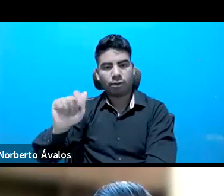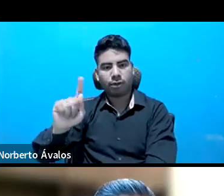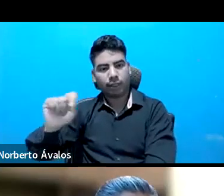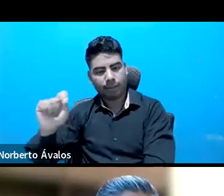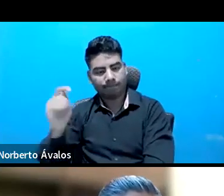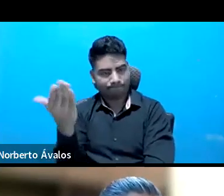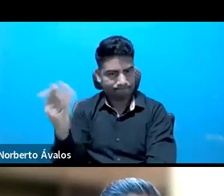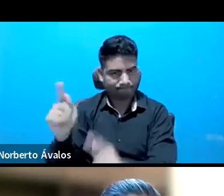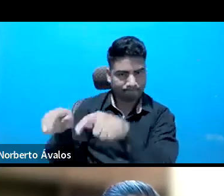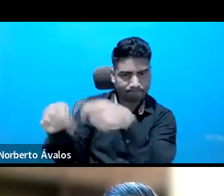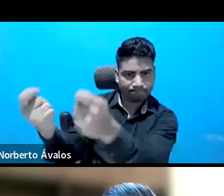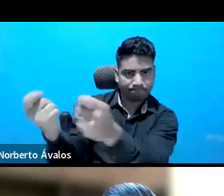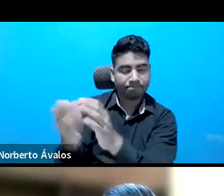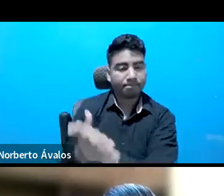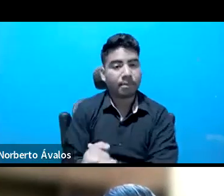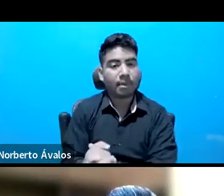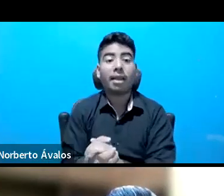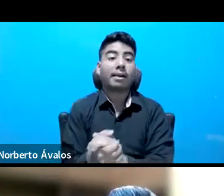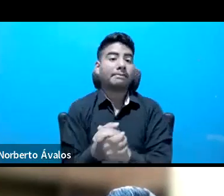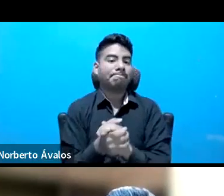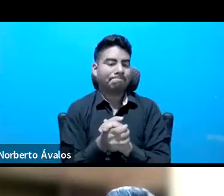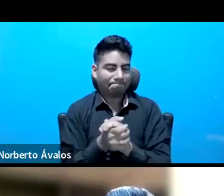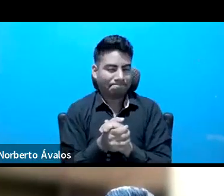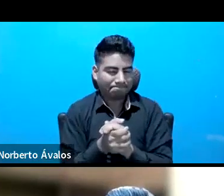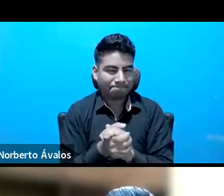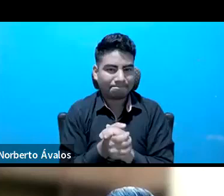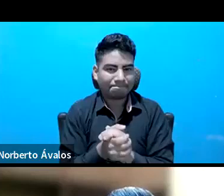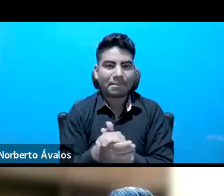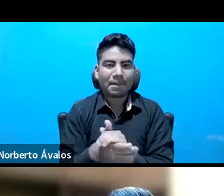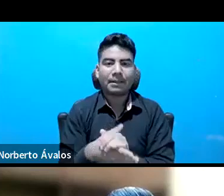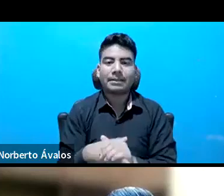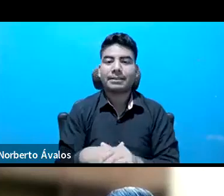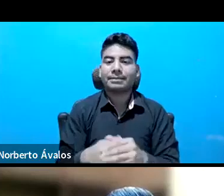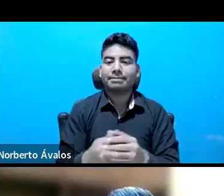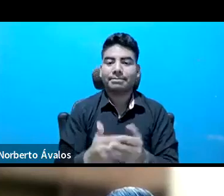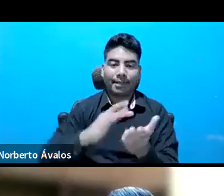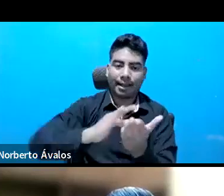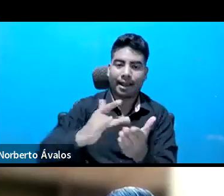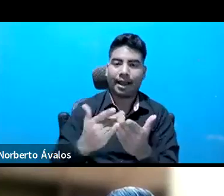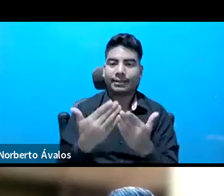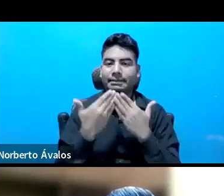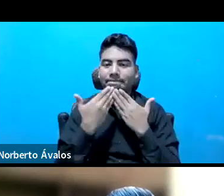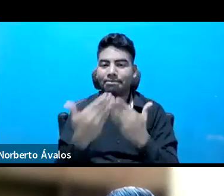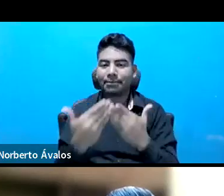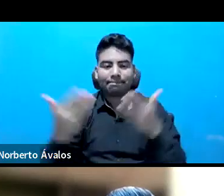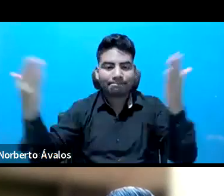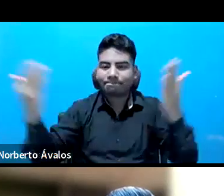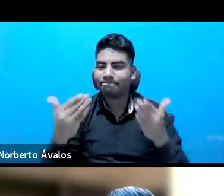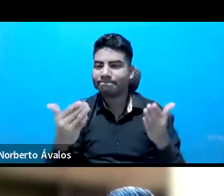A Laplada, Aladdin Todd, a we many of those atoles which,